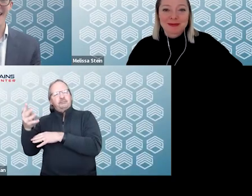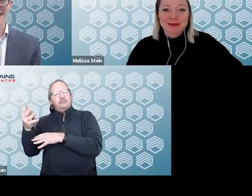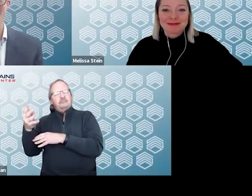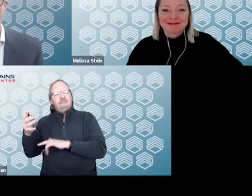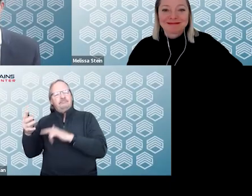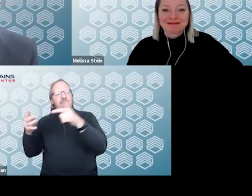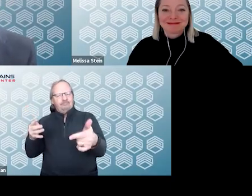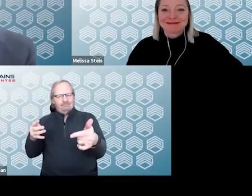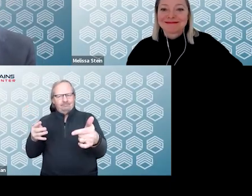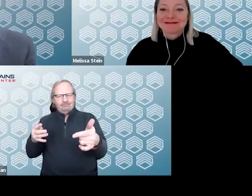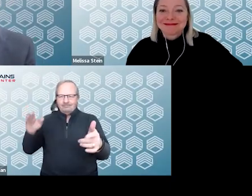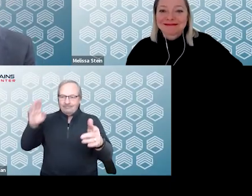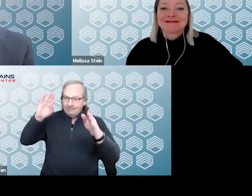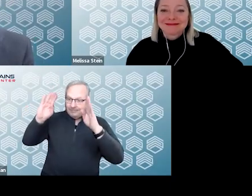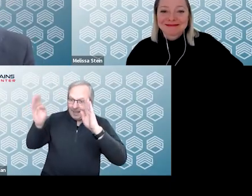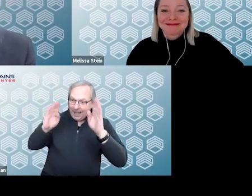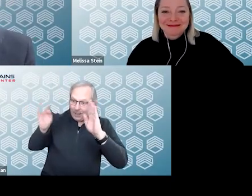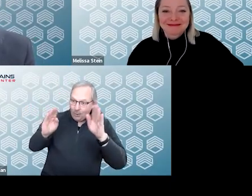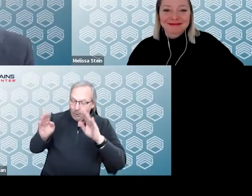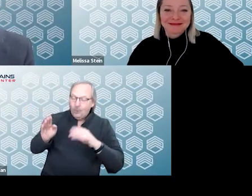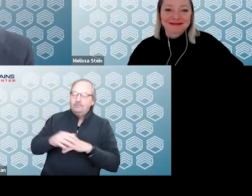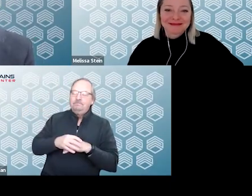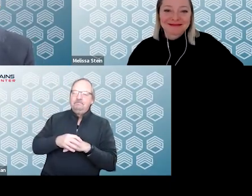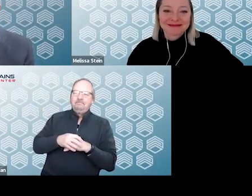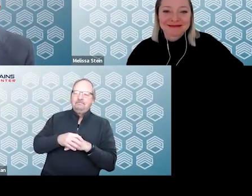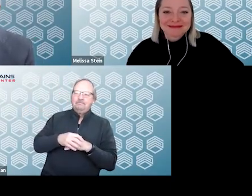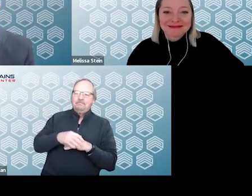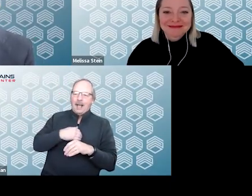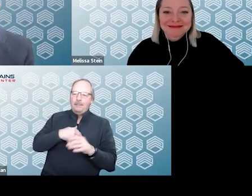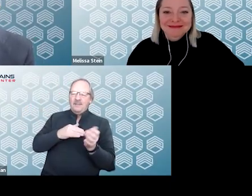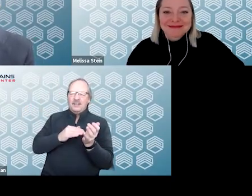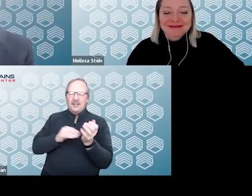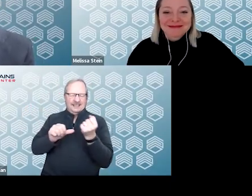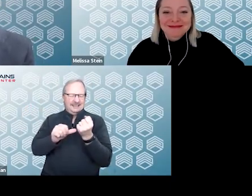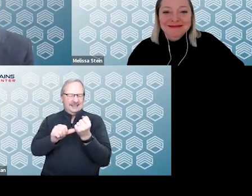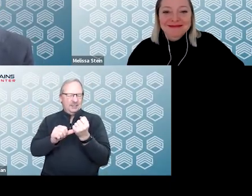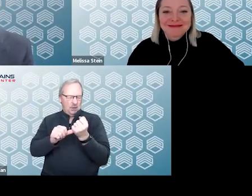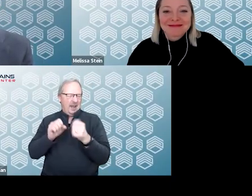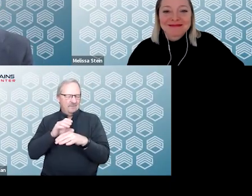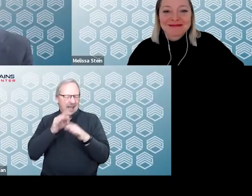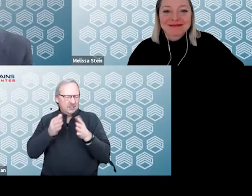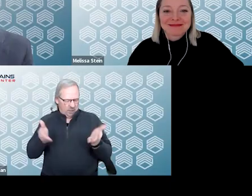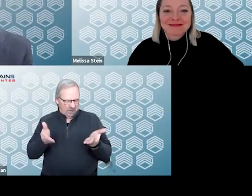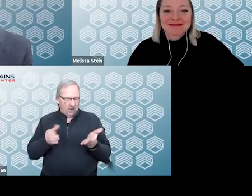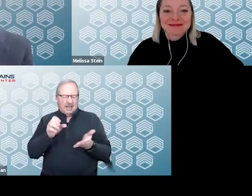Hello, and thank you, Dr. Stein. My name's Rob Baillieu, and I'm a physician and senior advisor here at SAMHSA. And over the past several years,